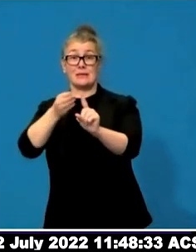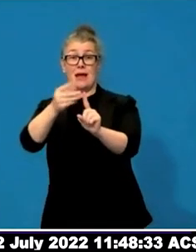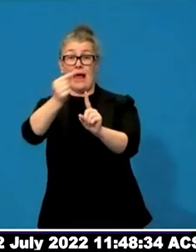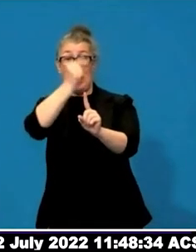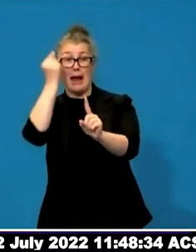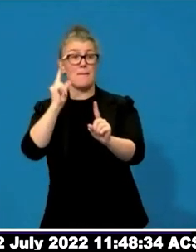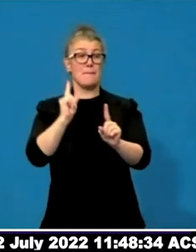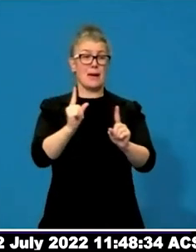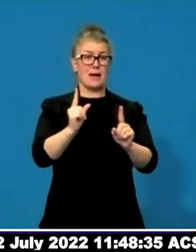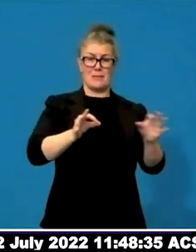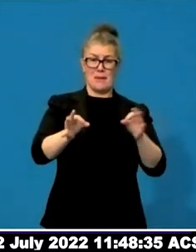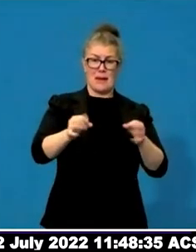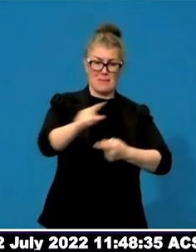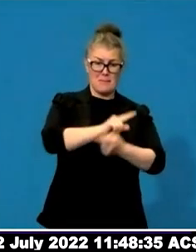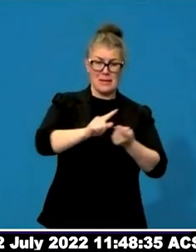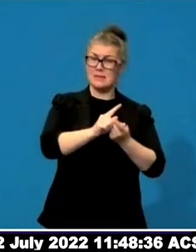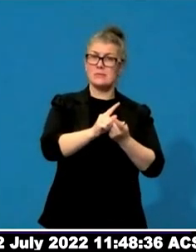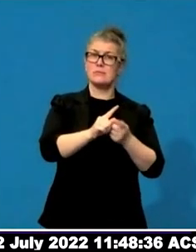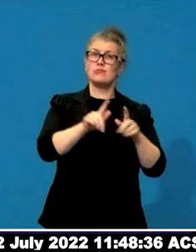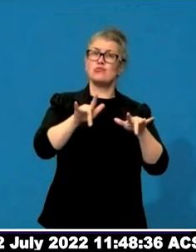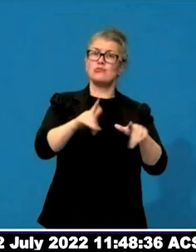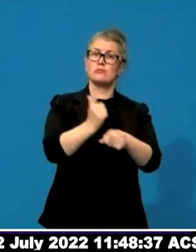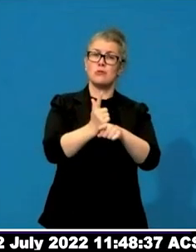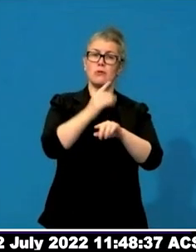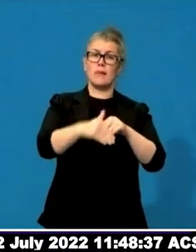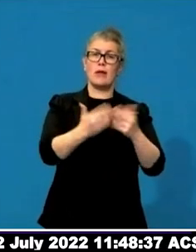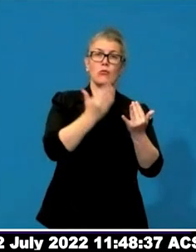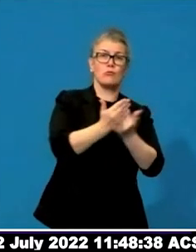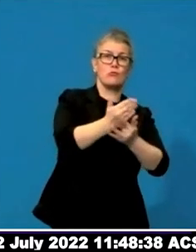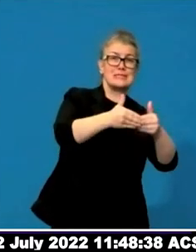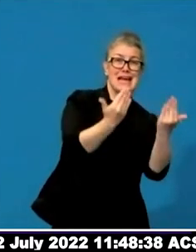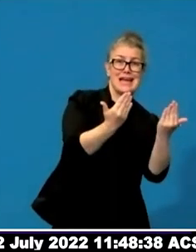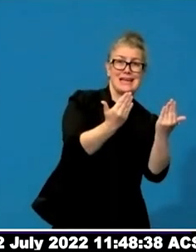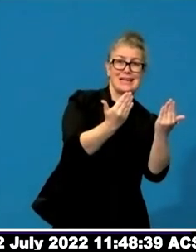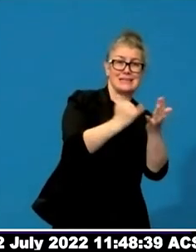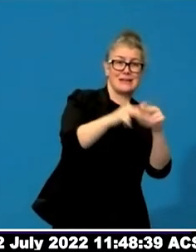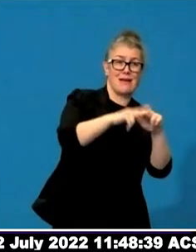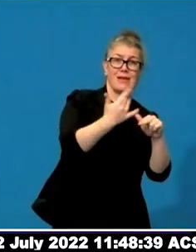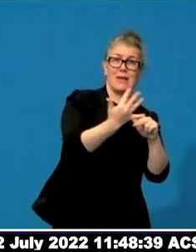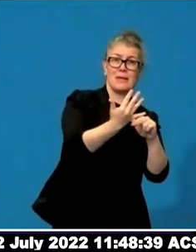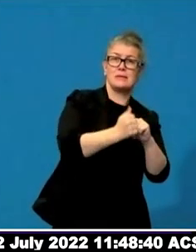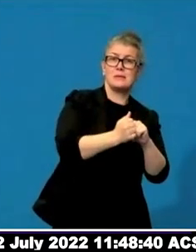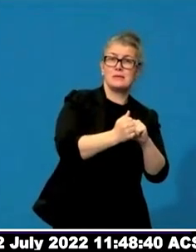about the daytime staffing ratio and the consequence for this person,